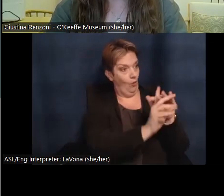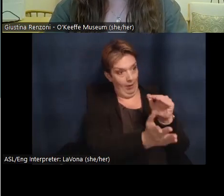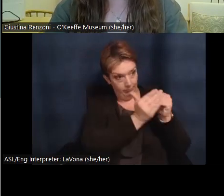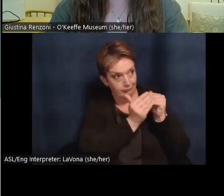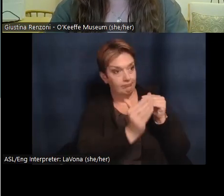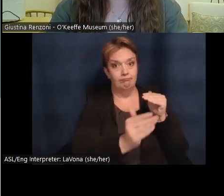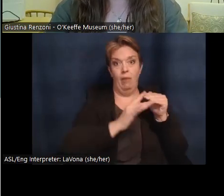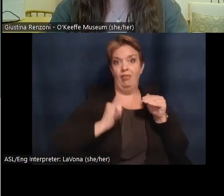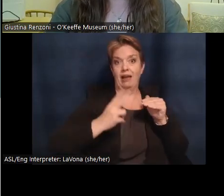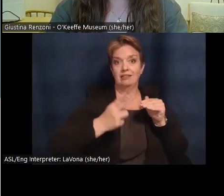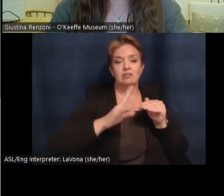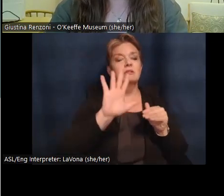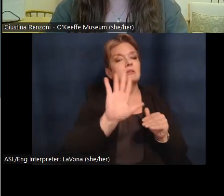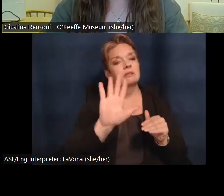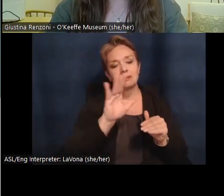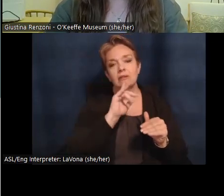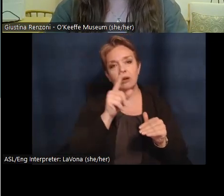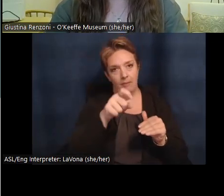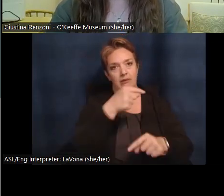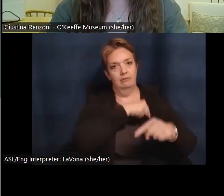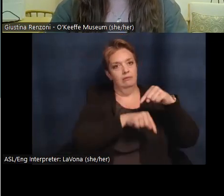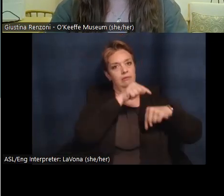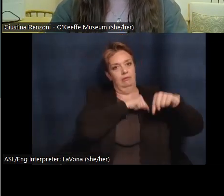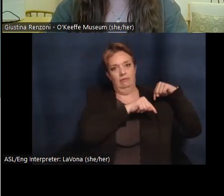Before we begin talking about Georgia O'Keeffe and her house,